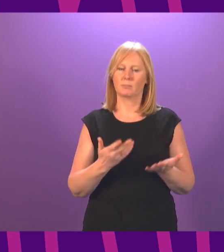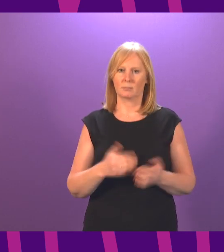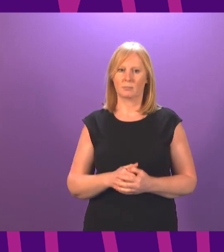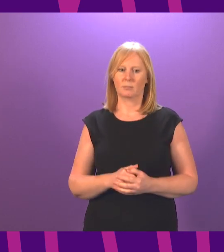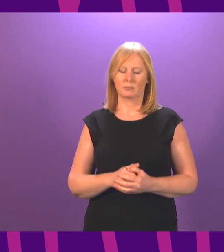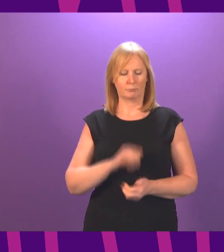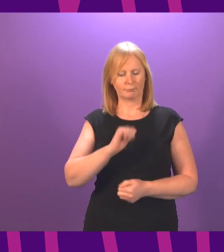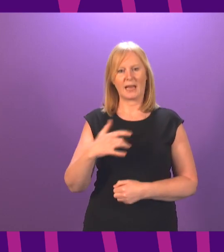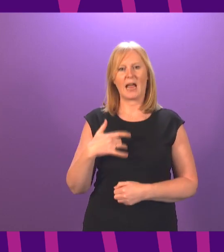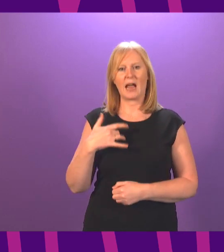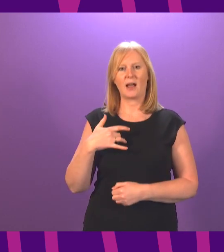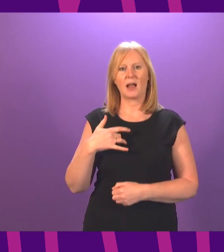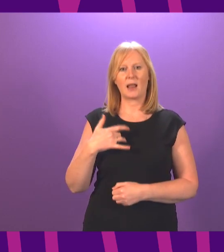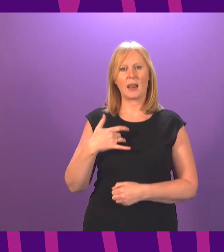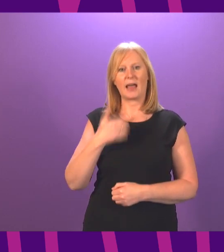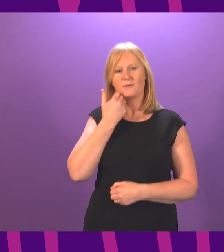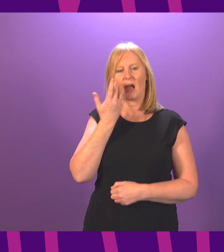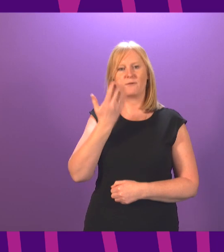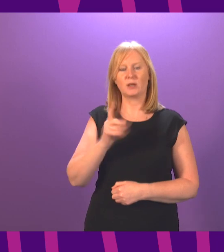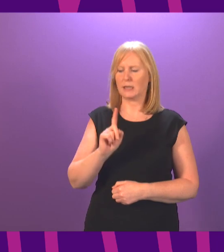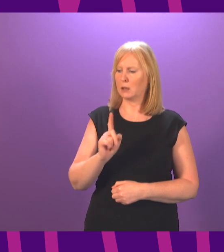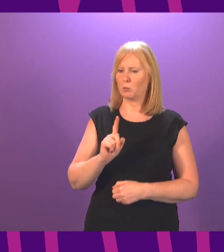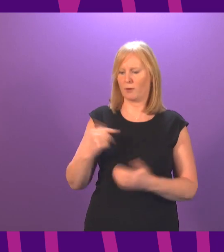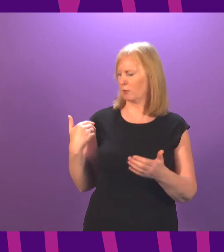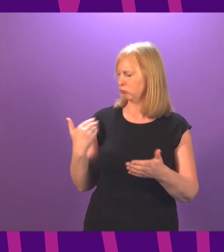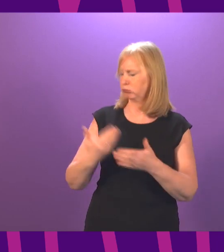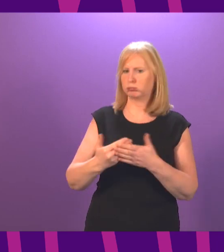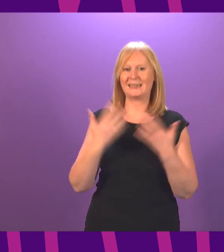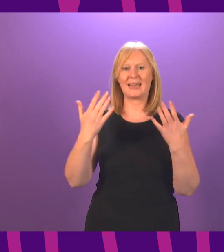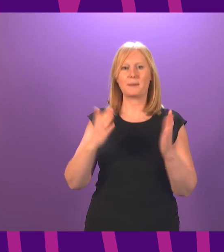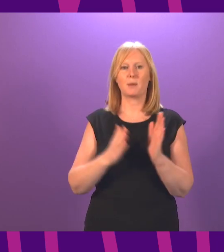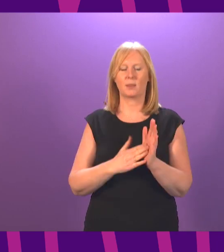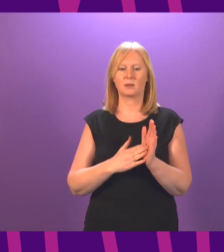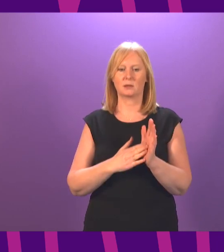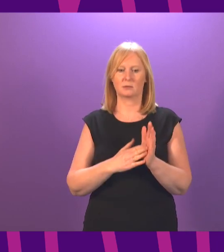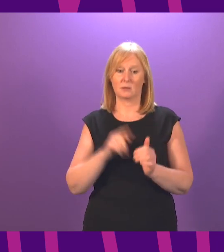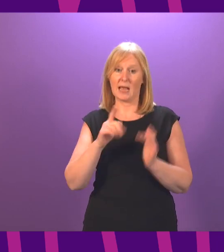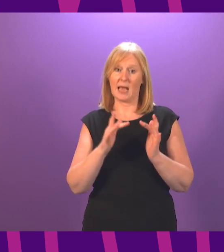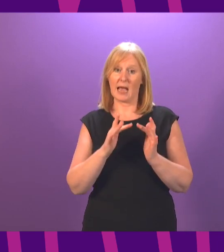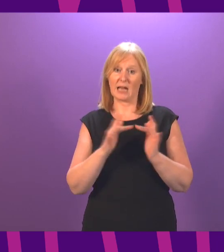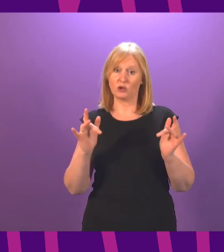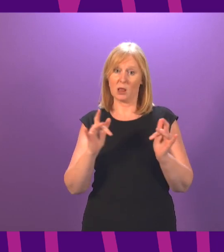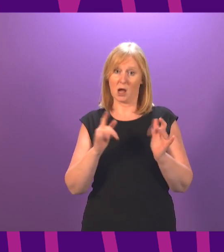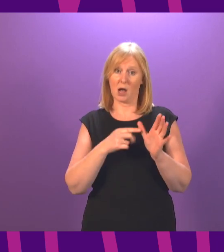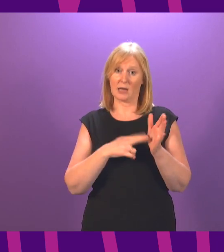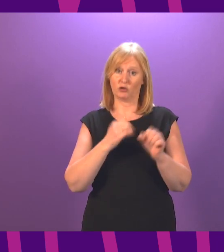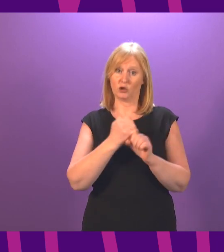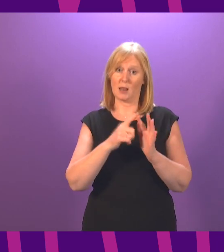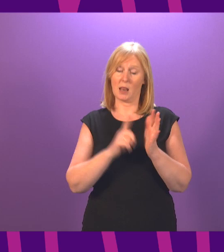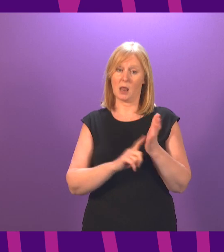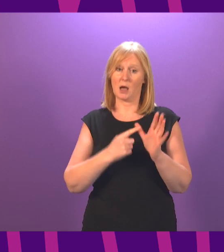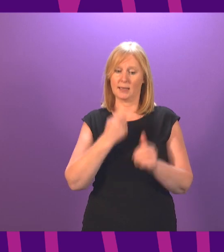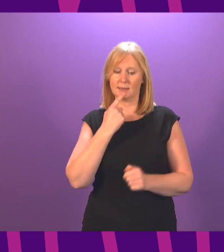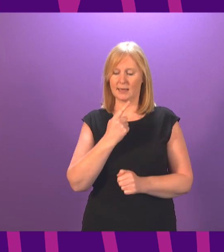daily life has been like in our care homes for the past ten months. Both of Angela’s